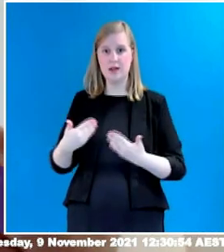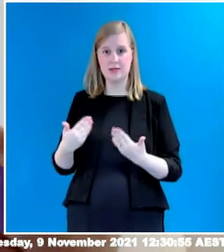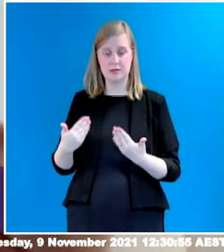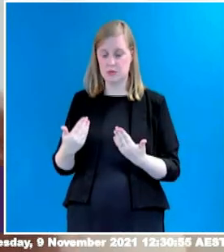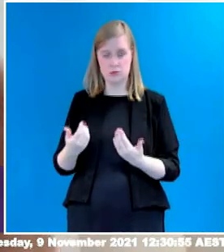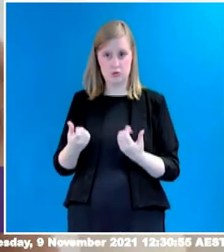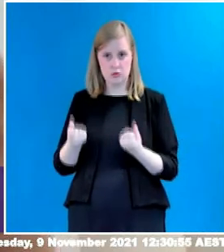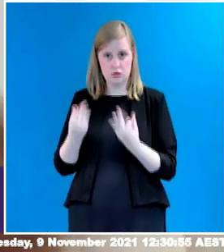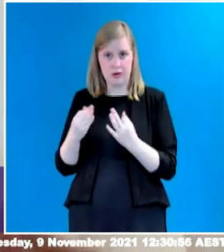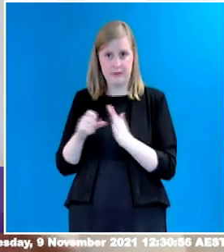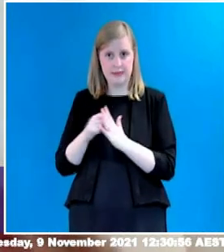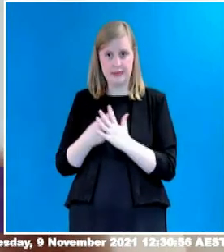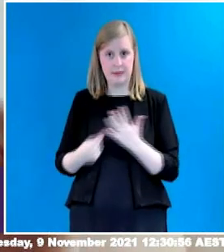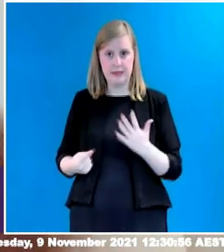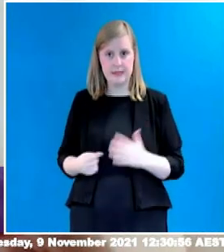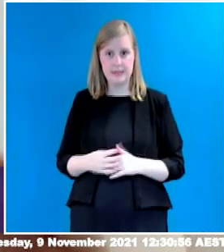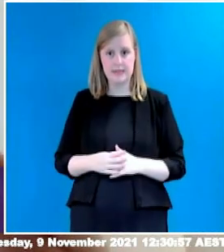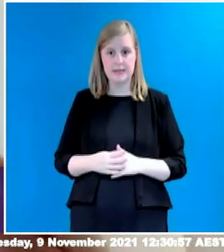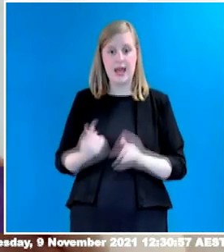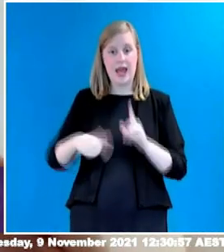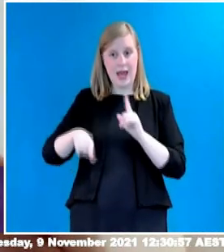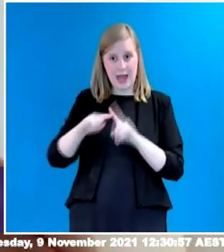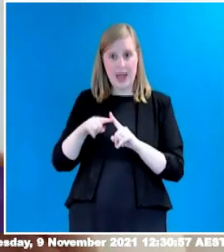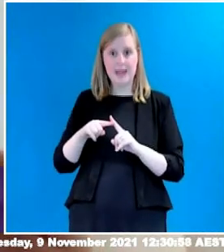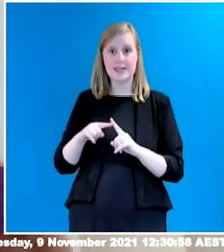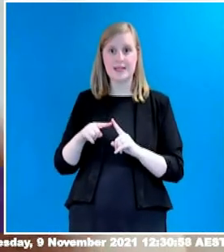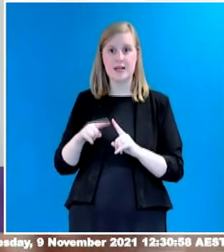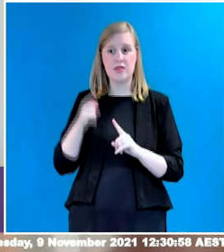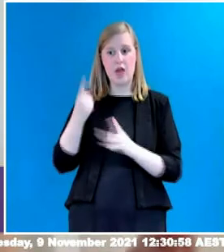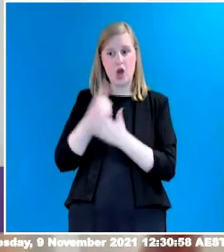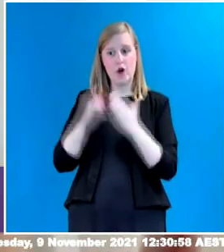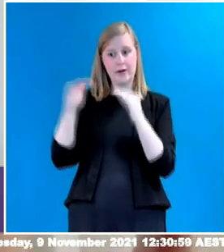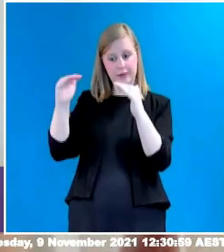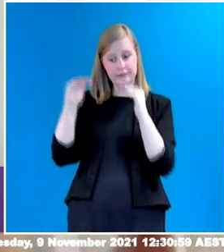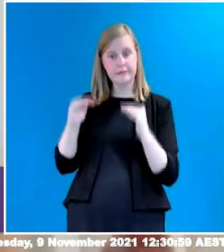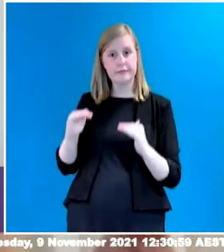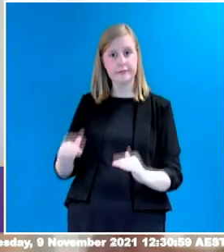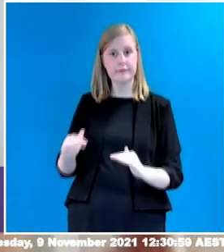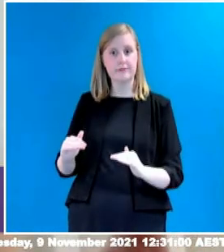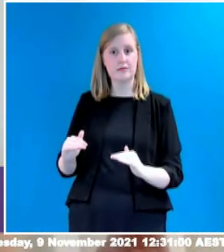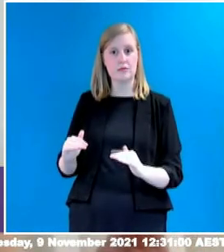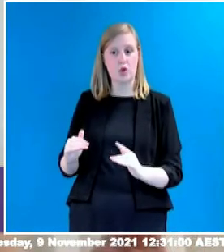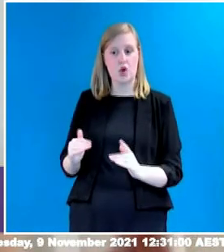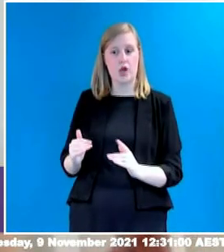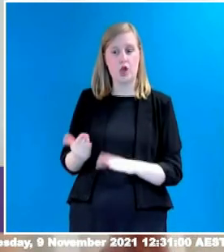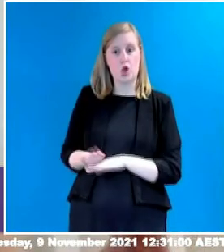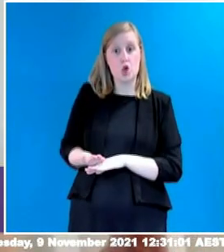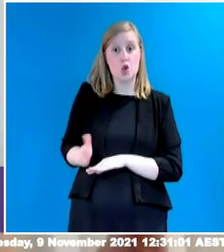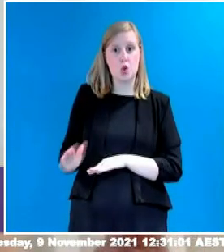So there is an assumption that disabled people are not already leadership folk.